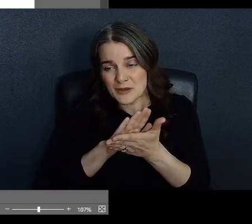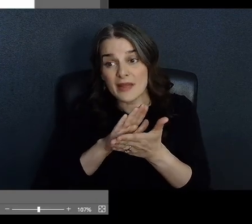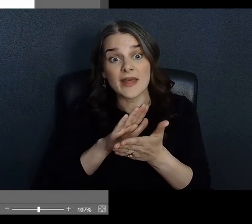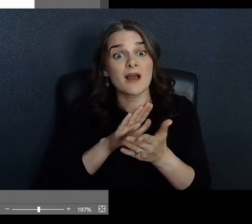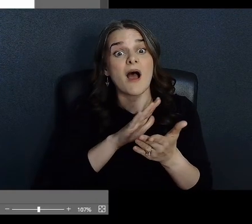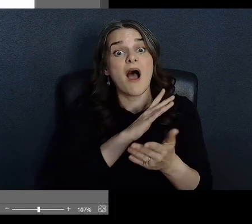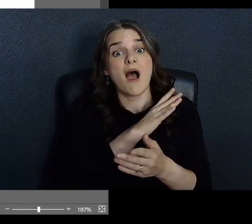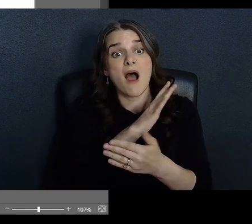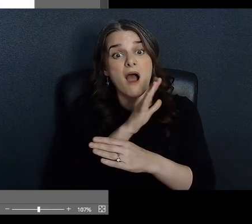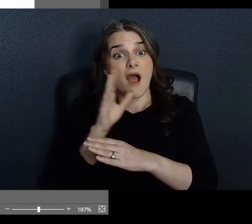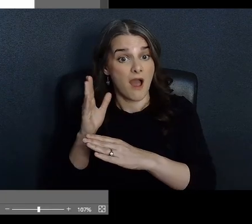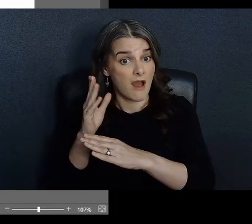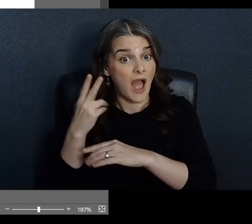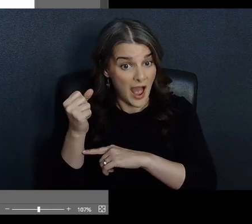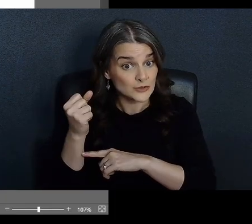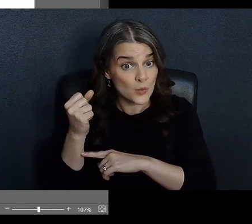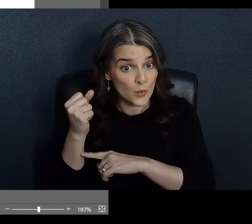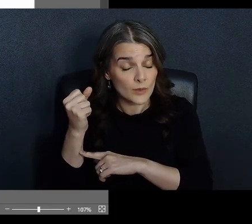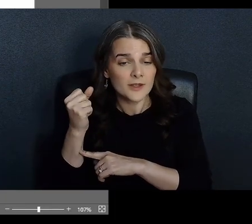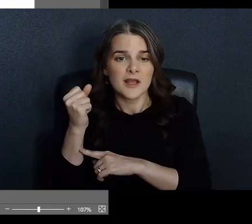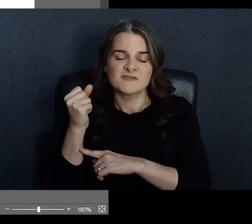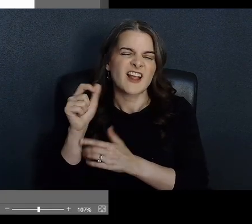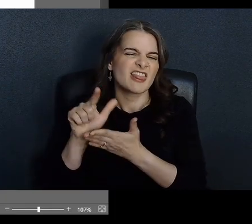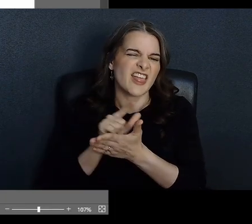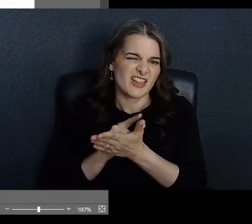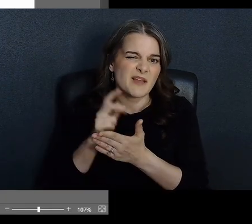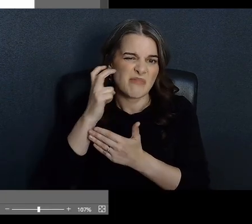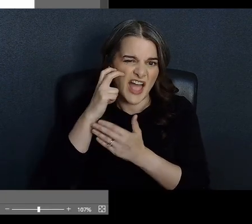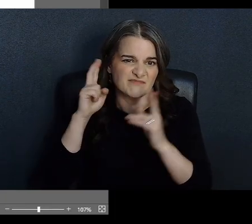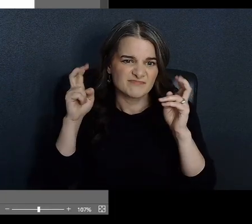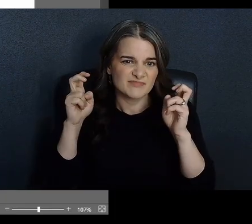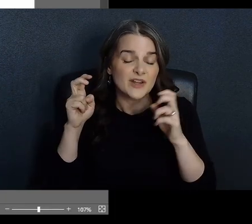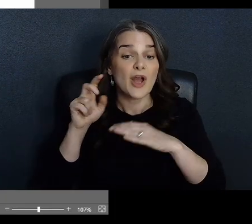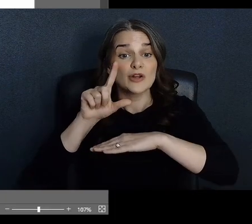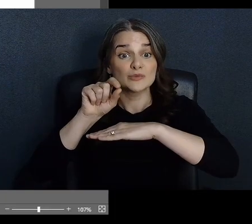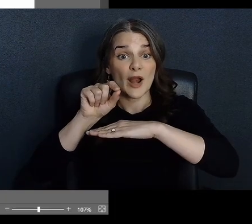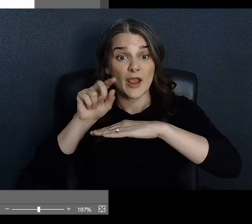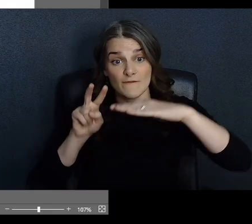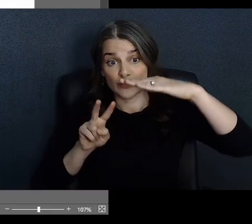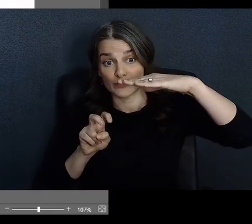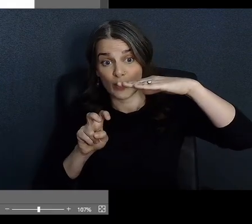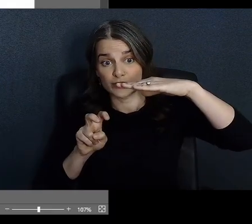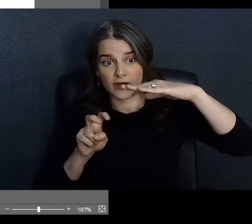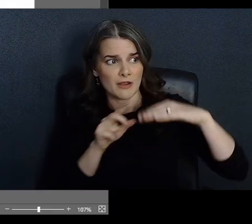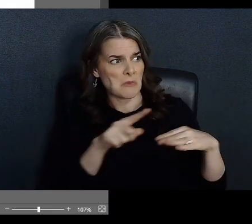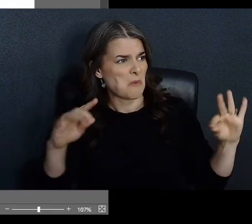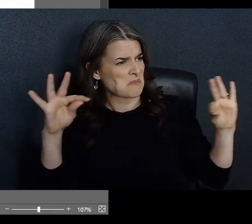I was legally blind, 20 over 200. For those that may not be familiar with that term,